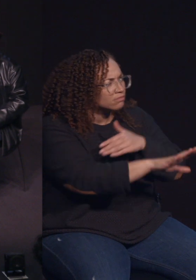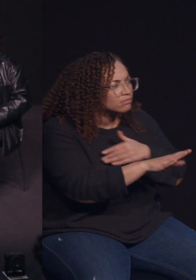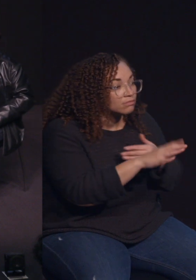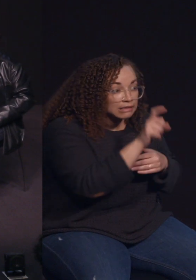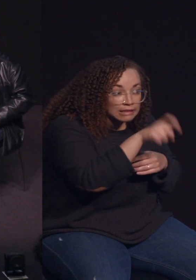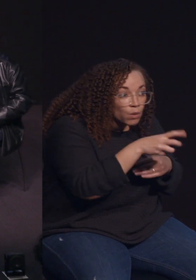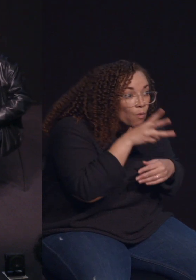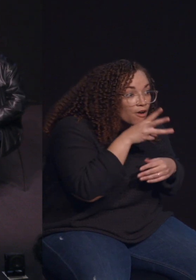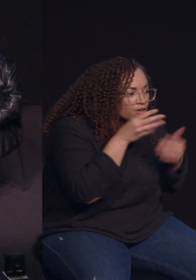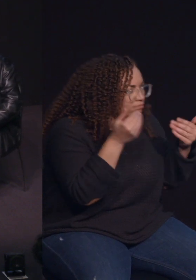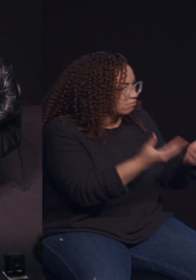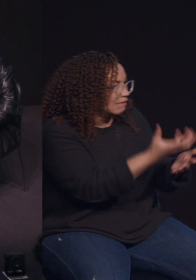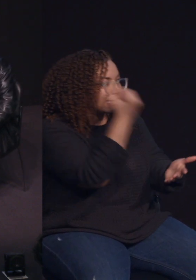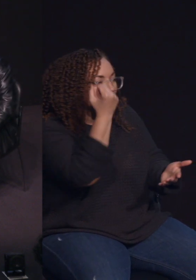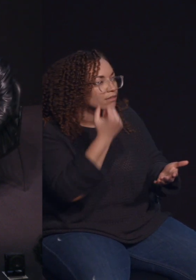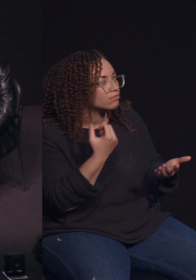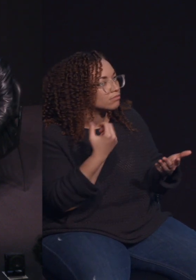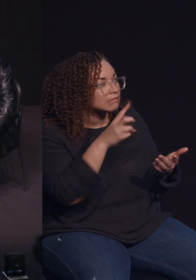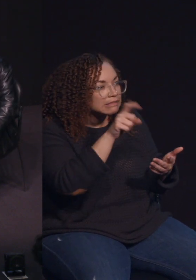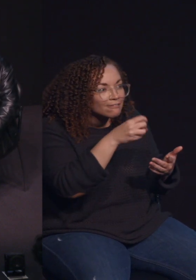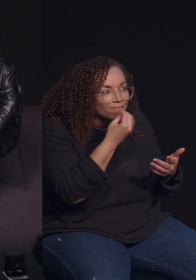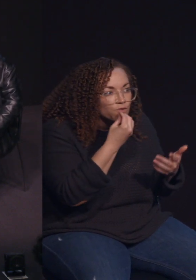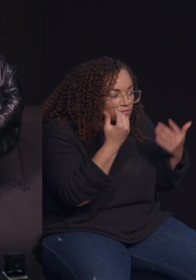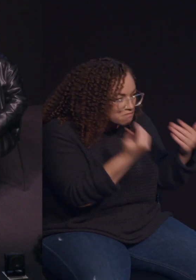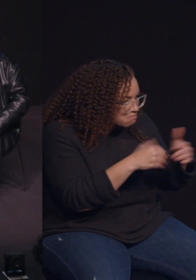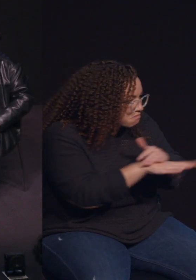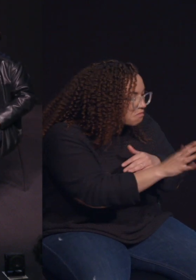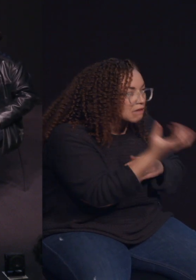But we getting back to that now too is that my family,